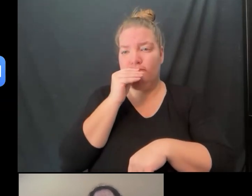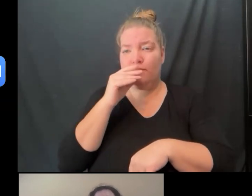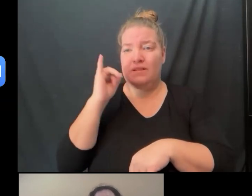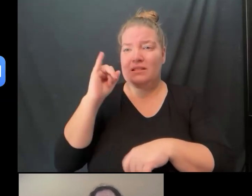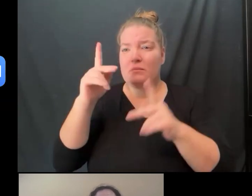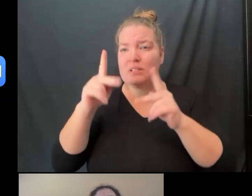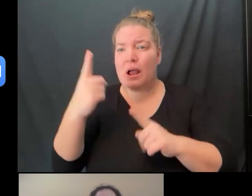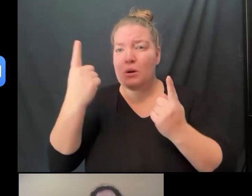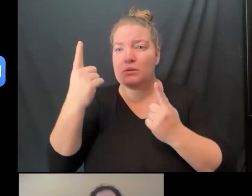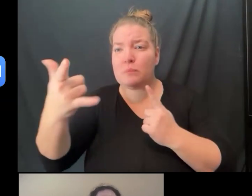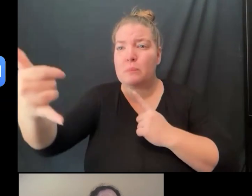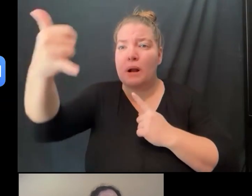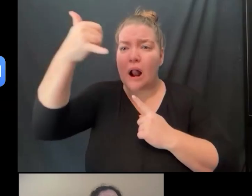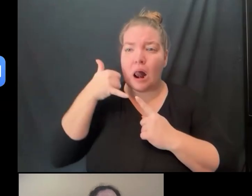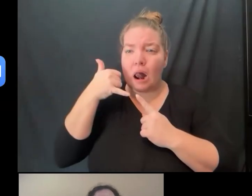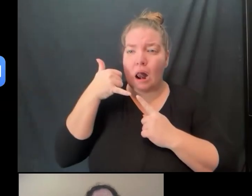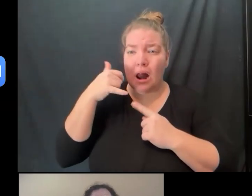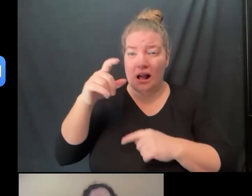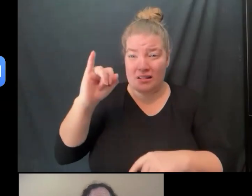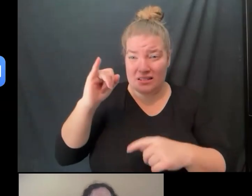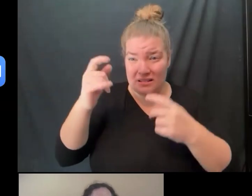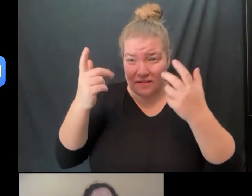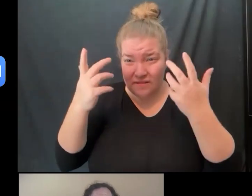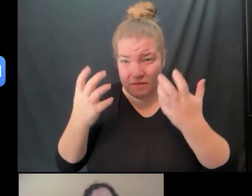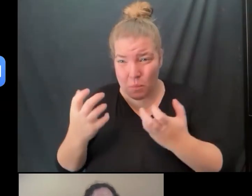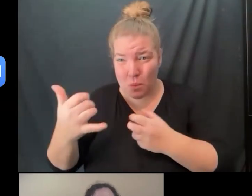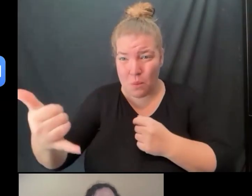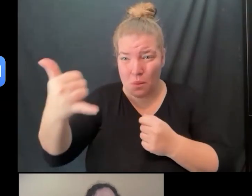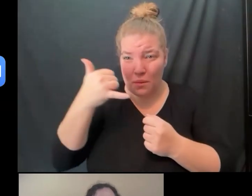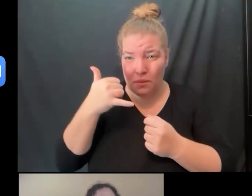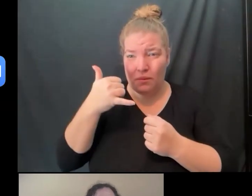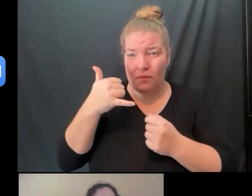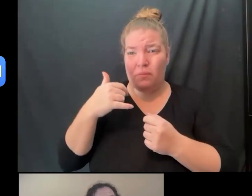you wish to use your voice to chat or ask questions.